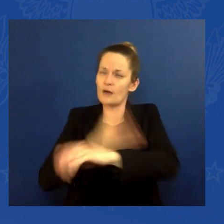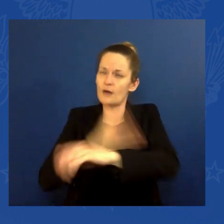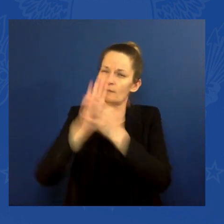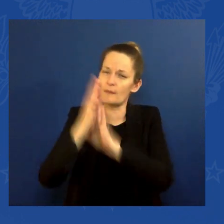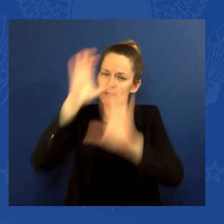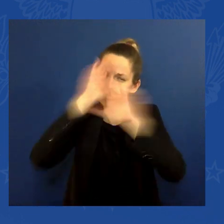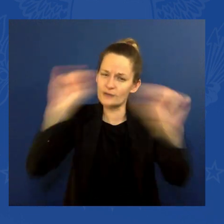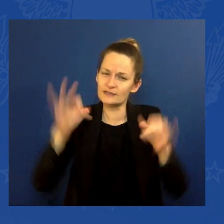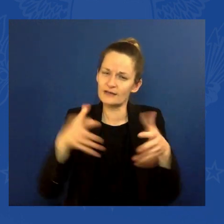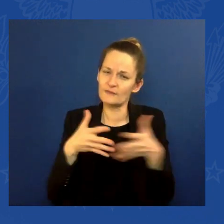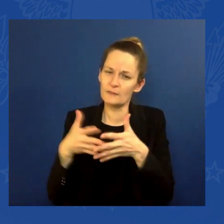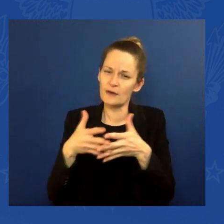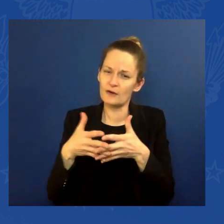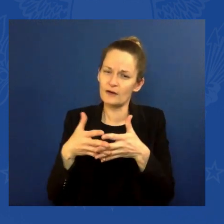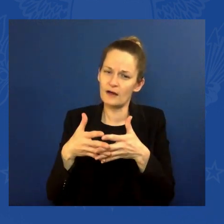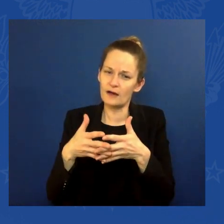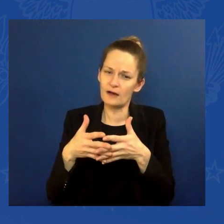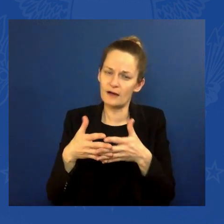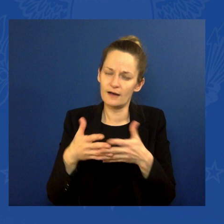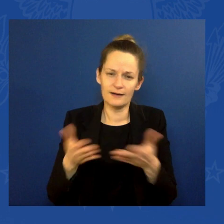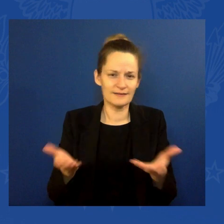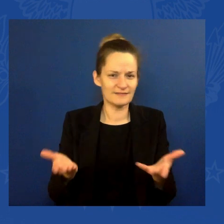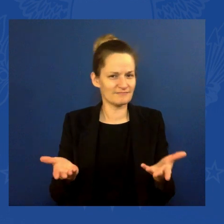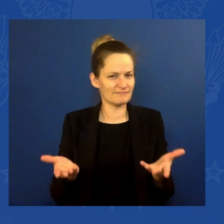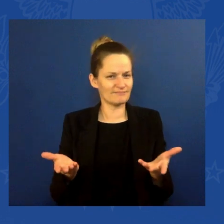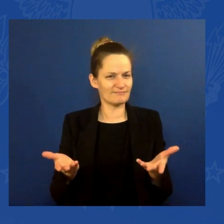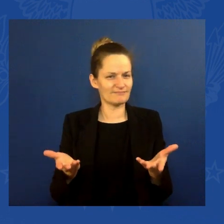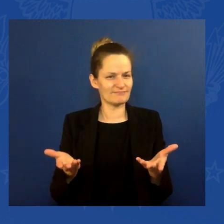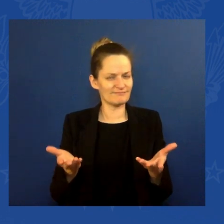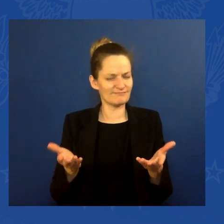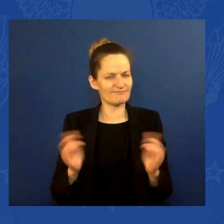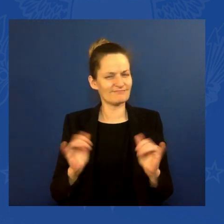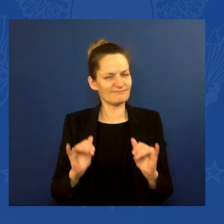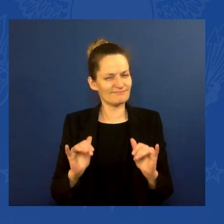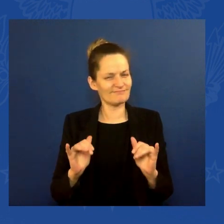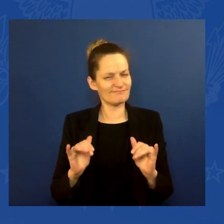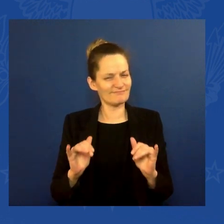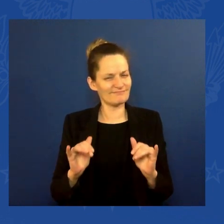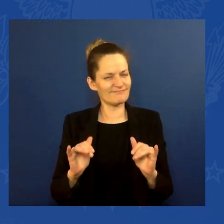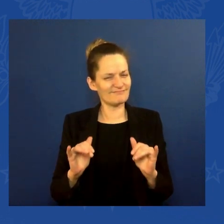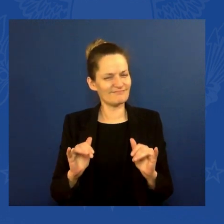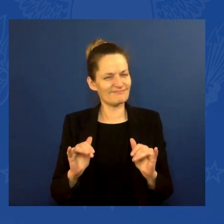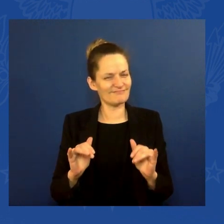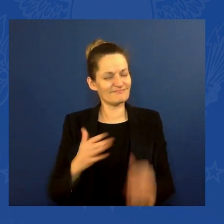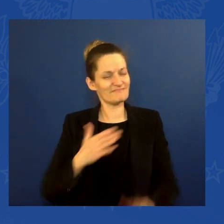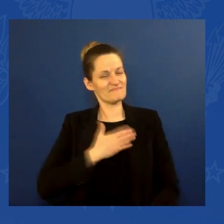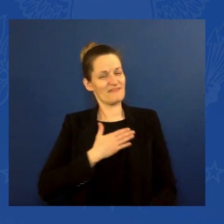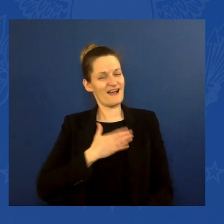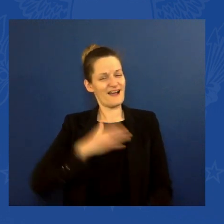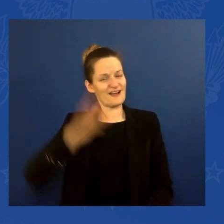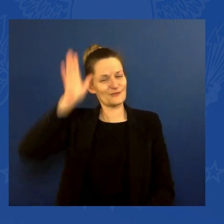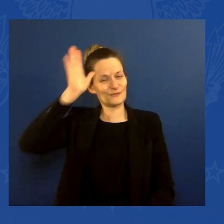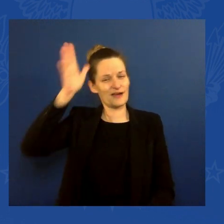Or as my grandfather Ambrose Finnegan would say, "That's the Irish of it."